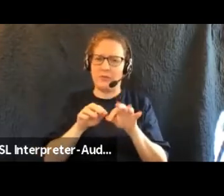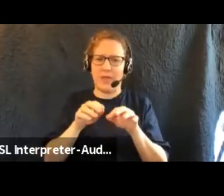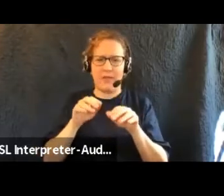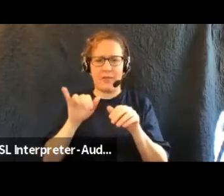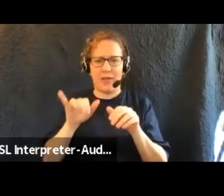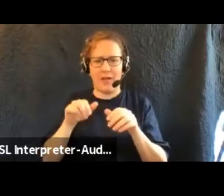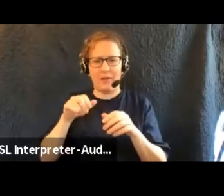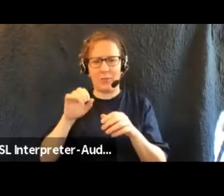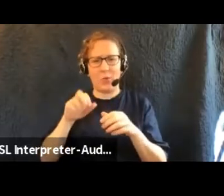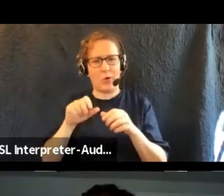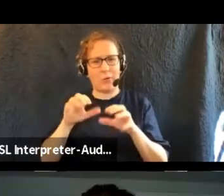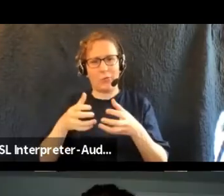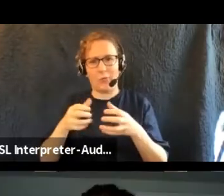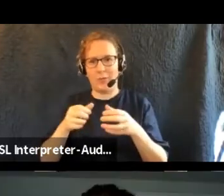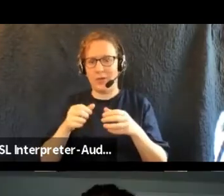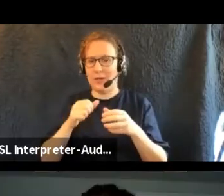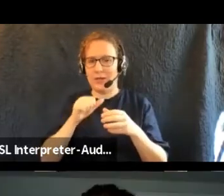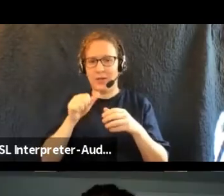That's a really good point, Becca.